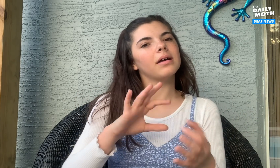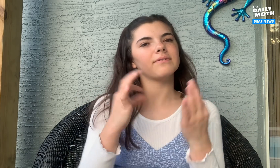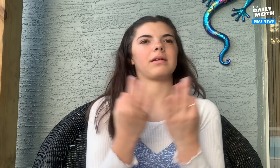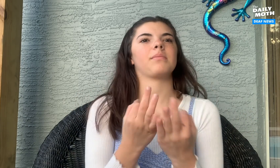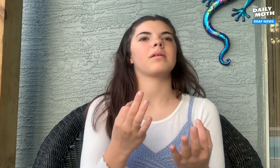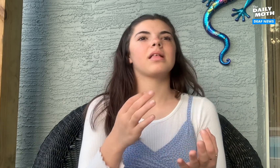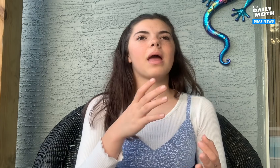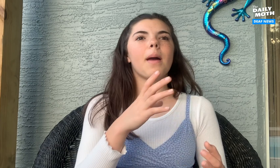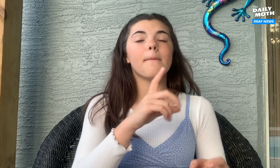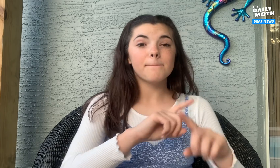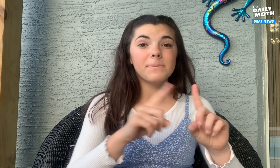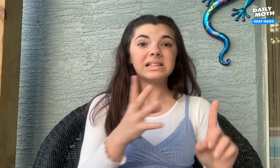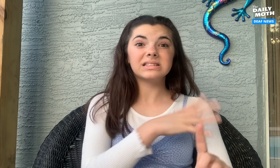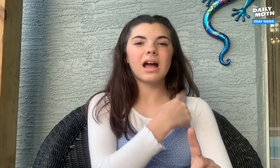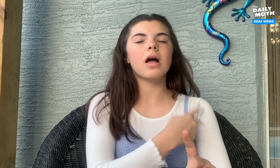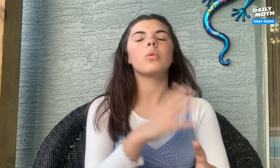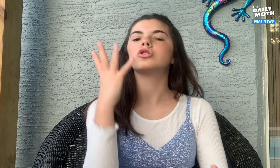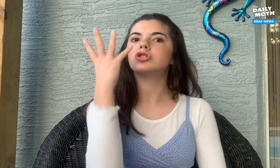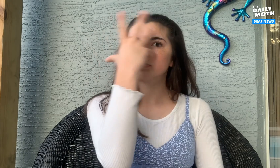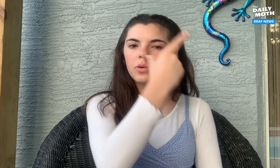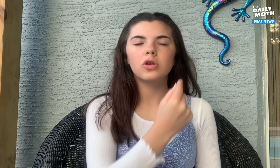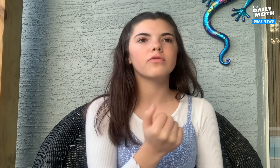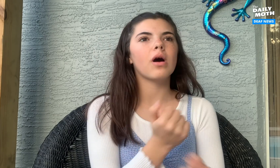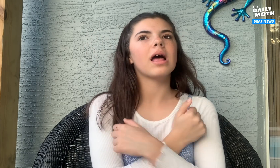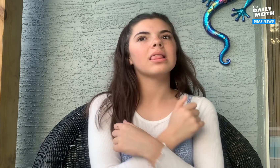in the city and that his focus was to make sure